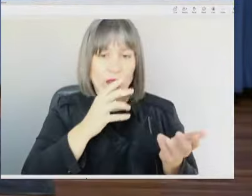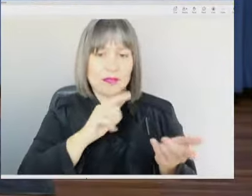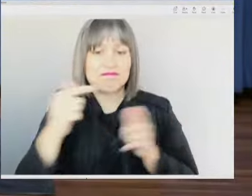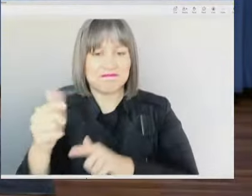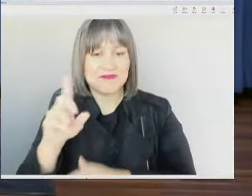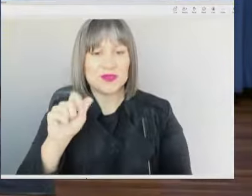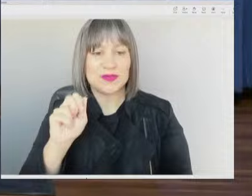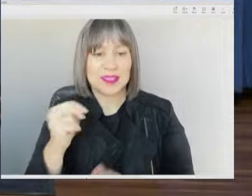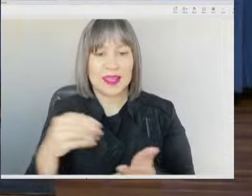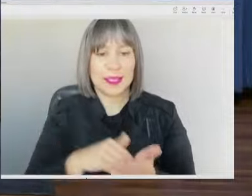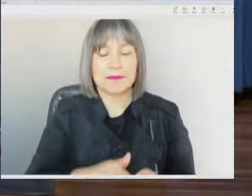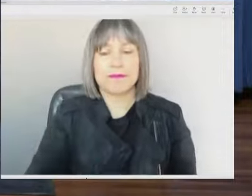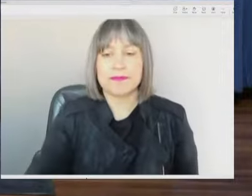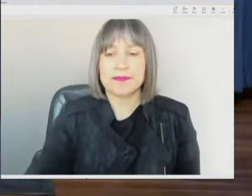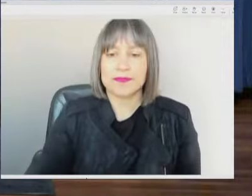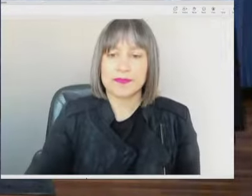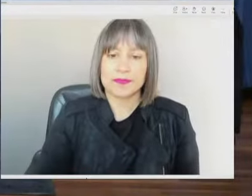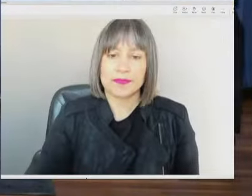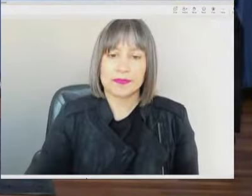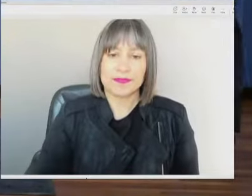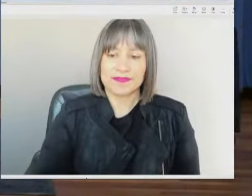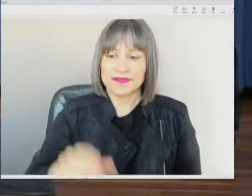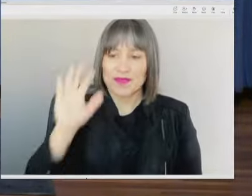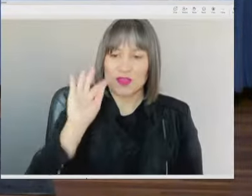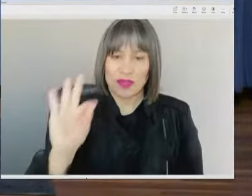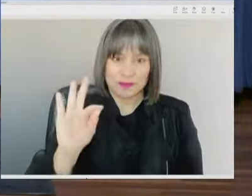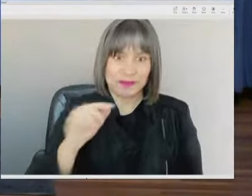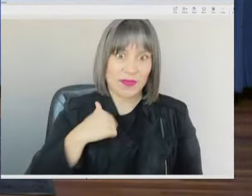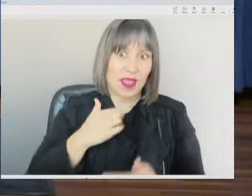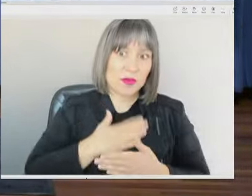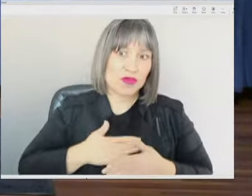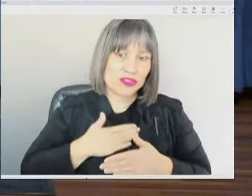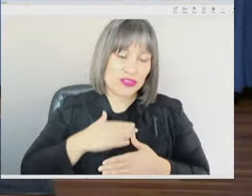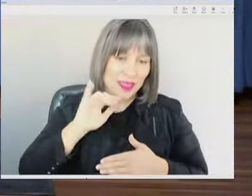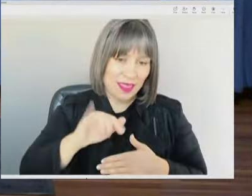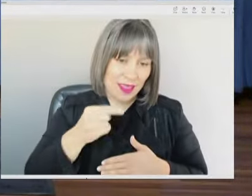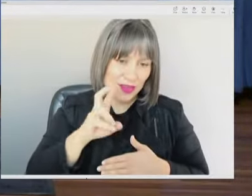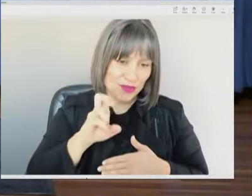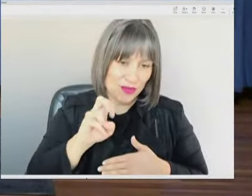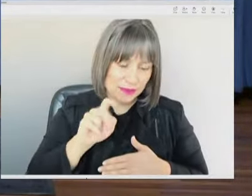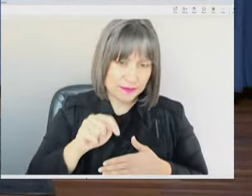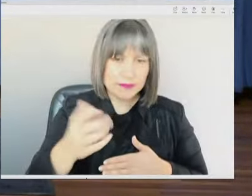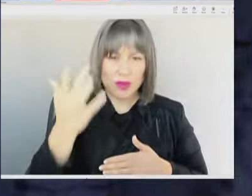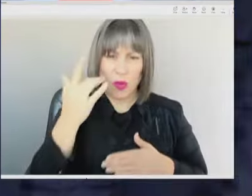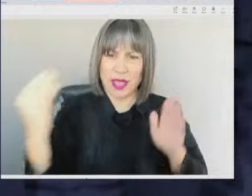Daniel Brillman: I appreciate that, Grant. So why do we get them on the GSA? I think let's talk